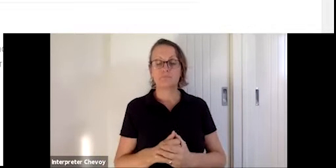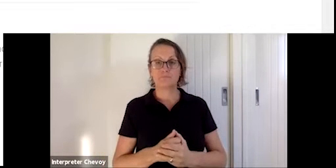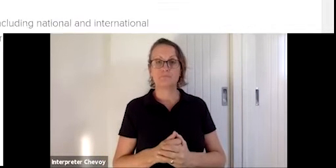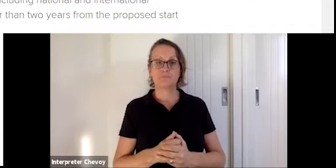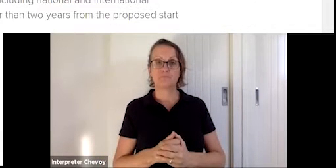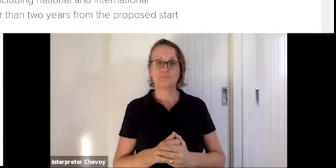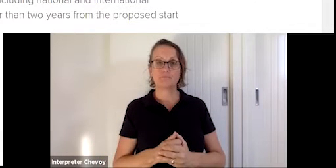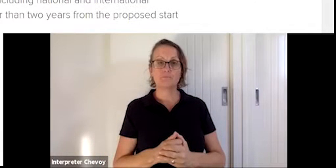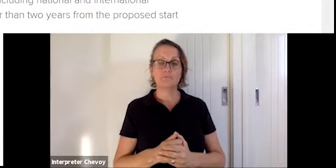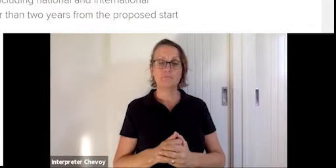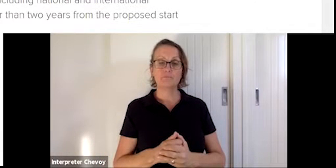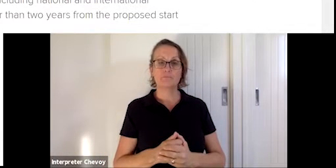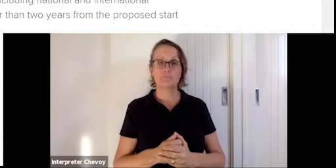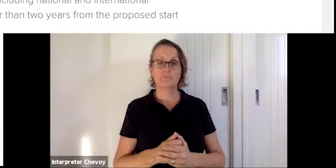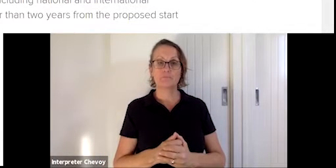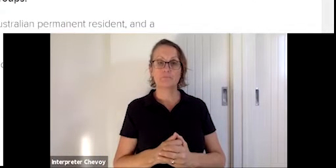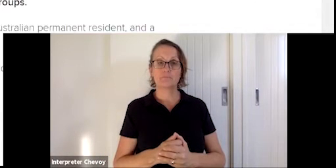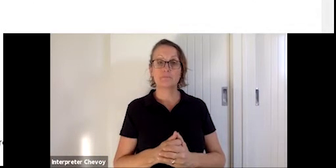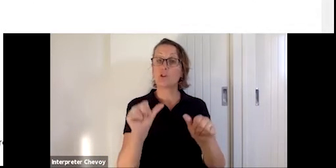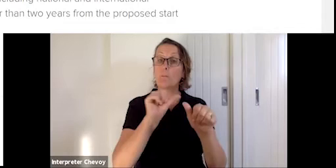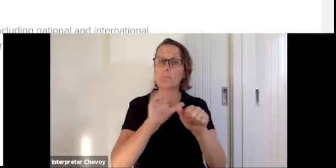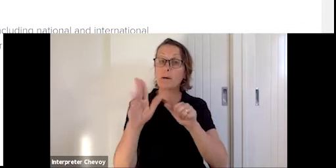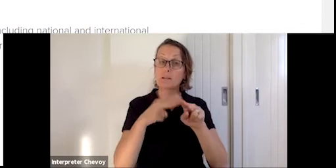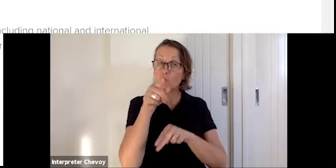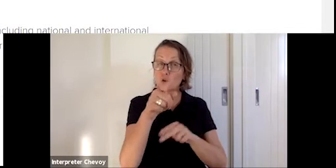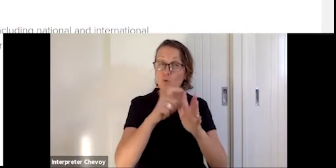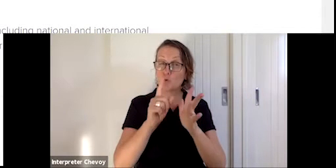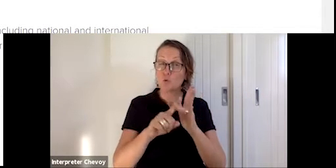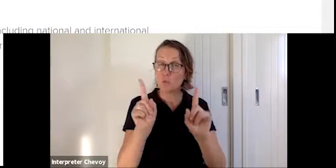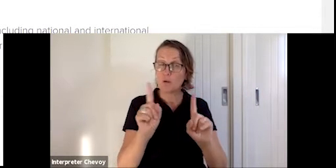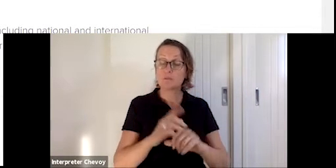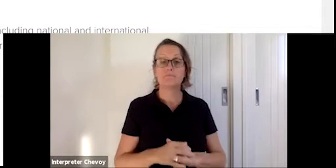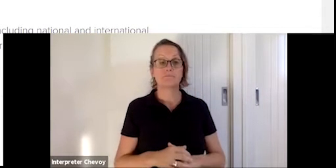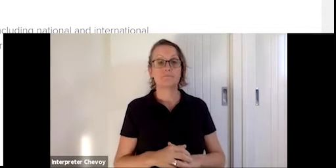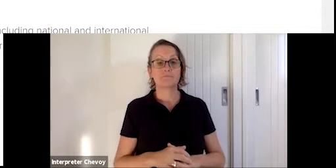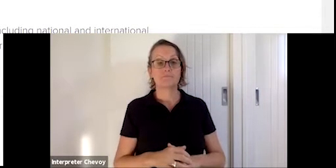So the best thing to do, well, what you need to do, initially, is to apply now.